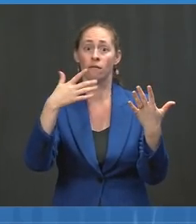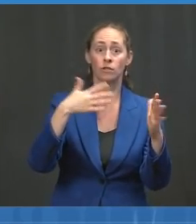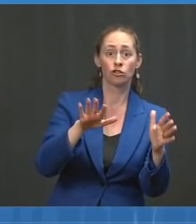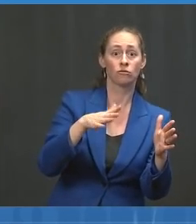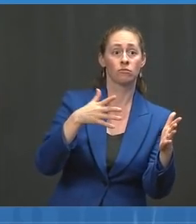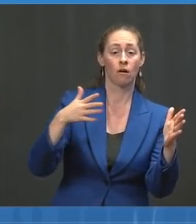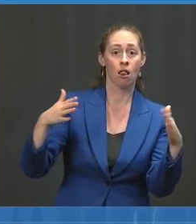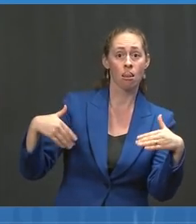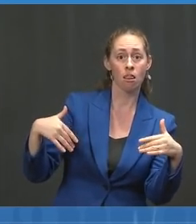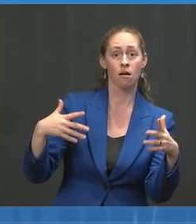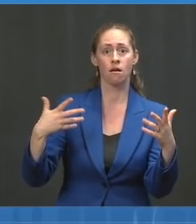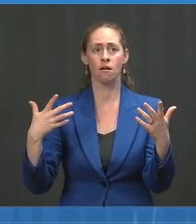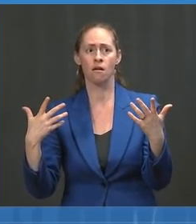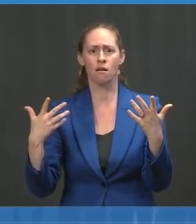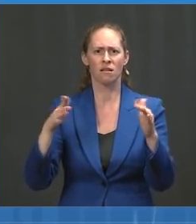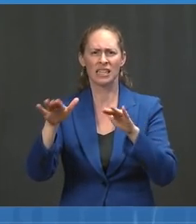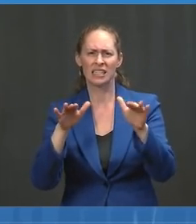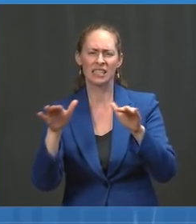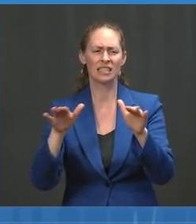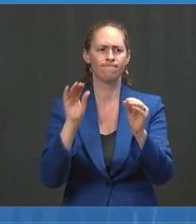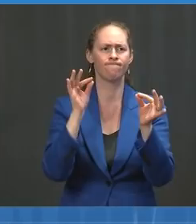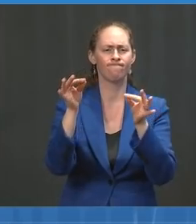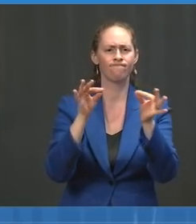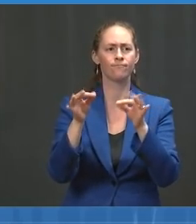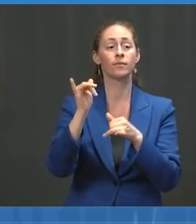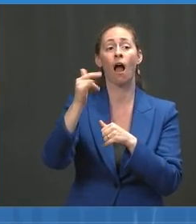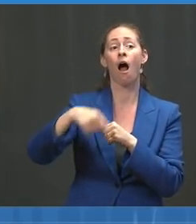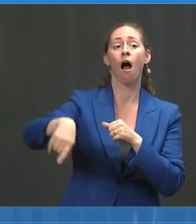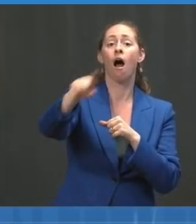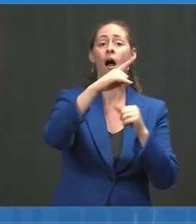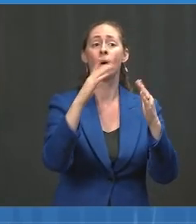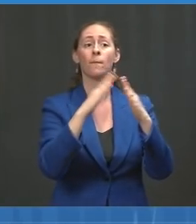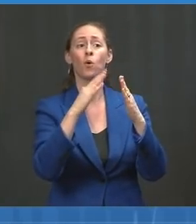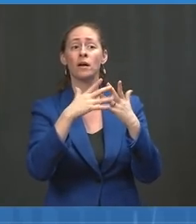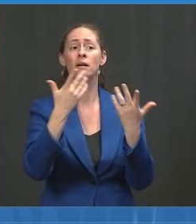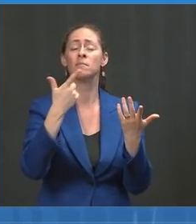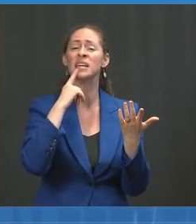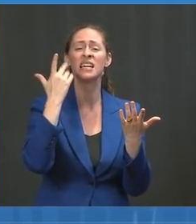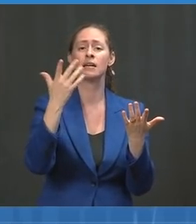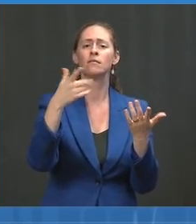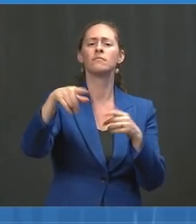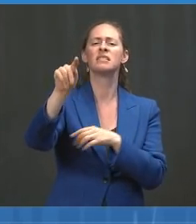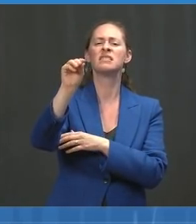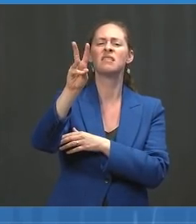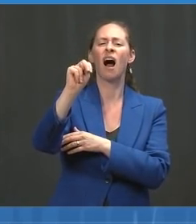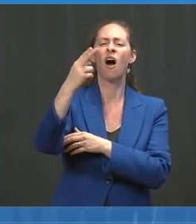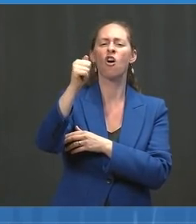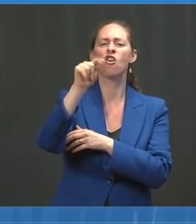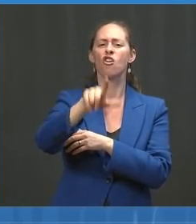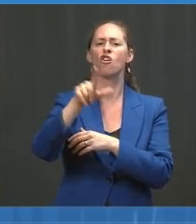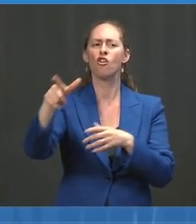hosting community town halls. And we're also working with our trusted messengers to make sure folks are talking to people in communities --